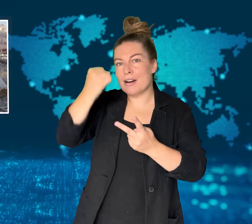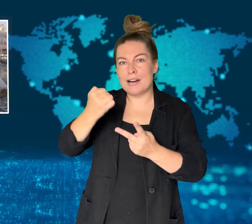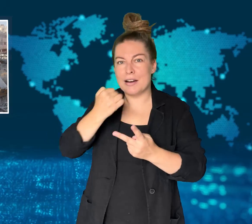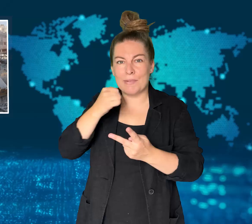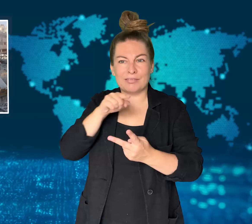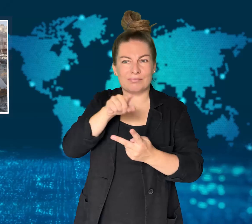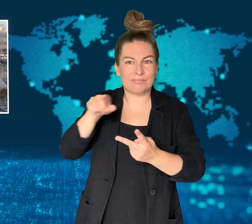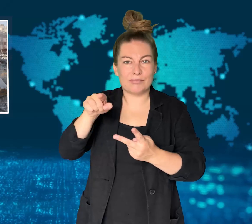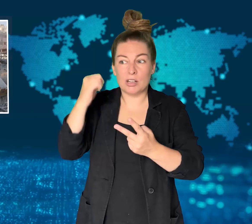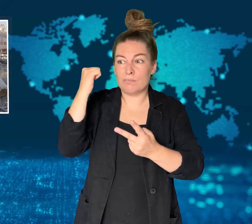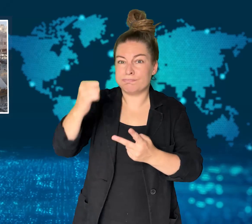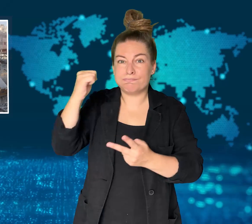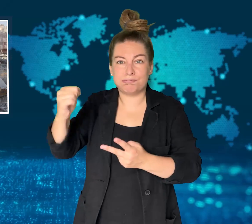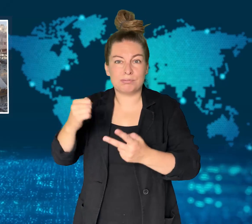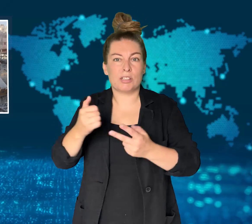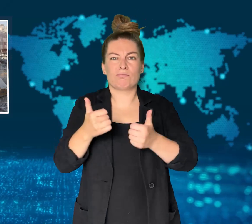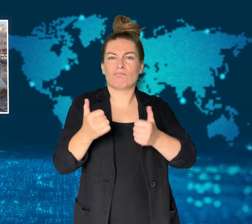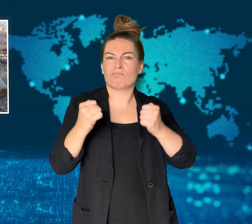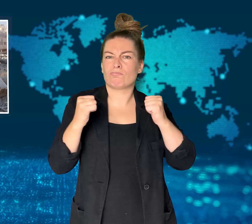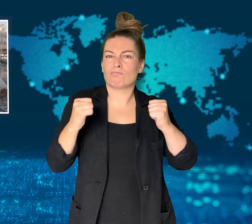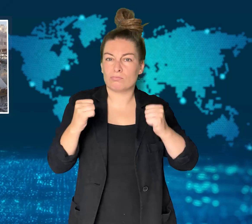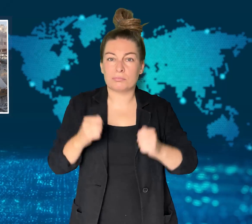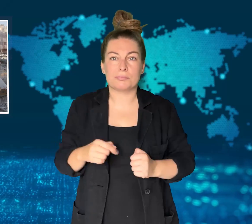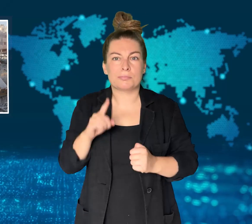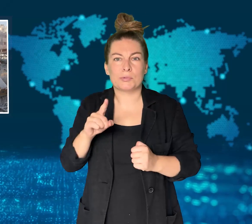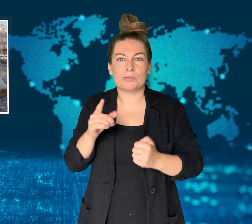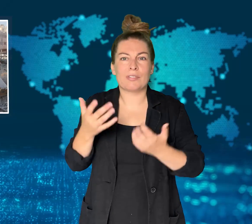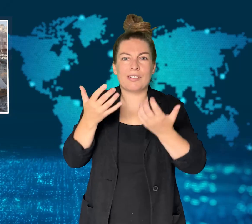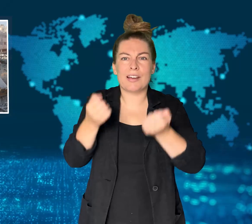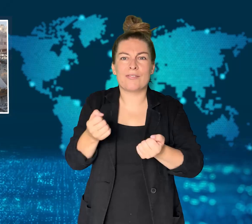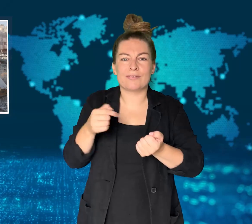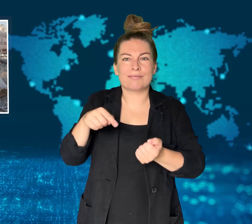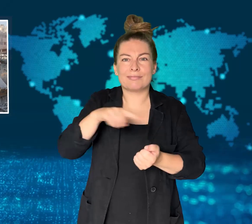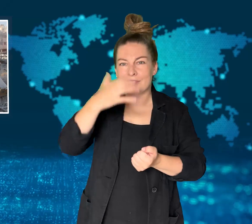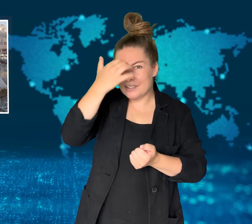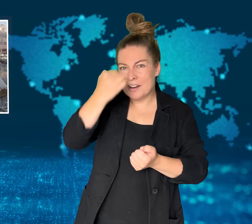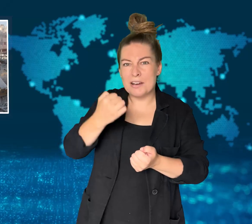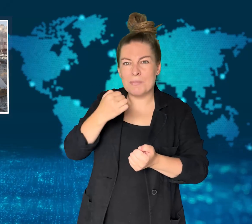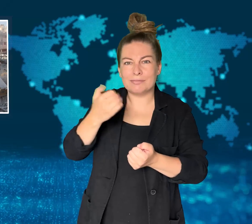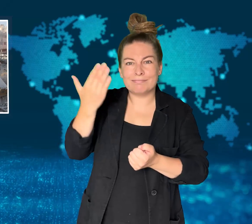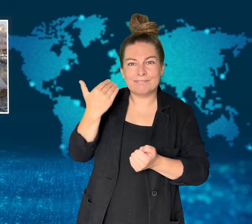Some protesters are calling for new elections as they look for